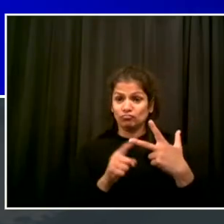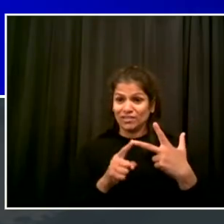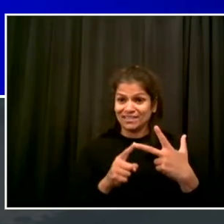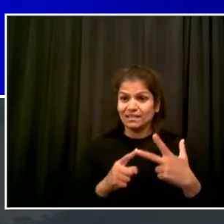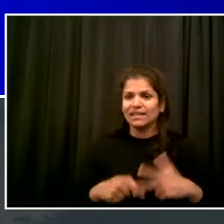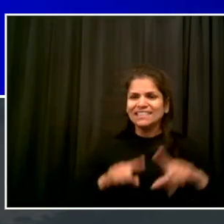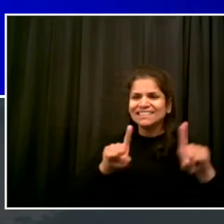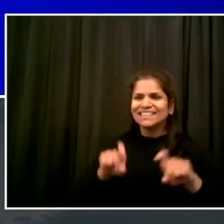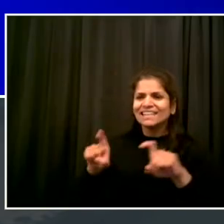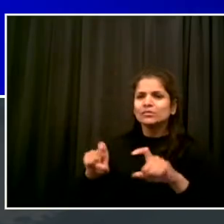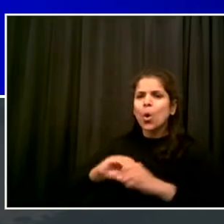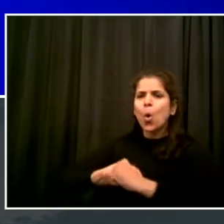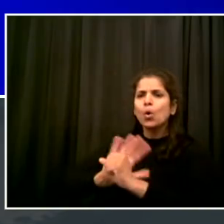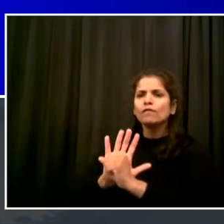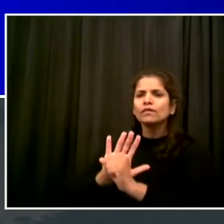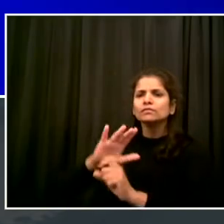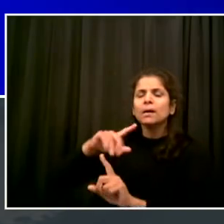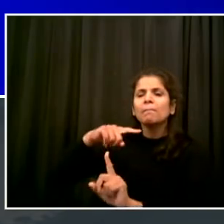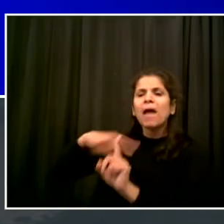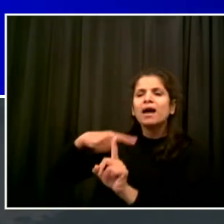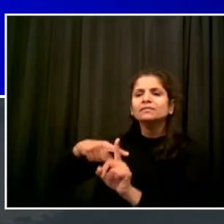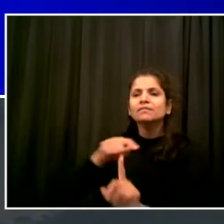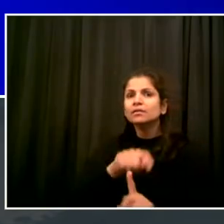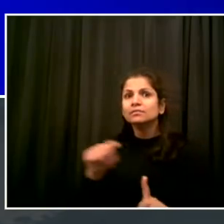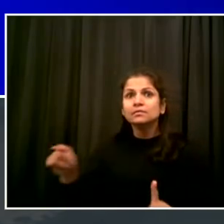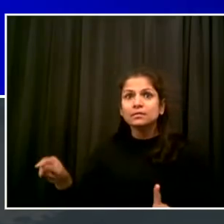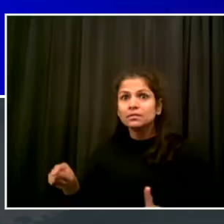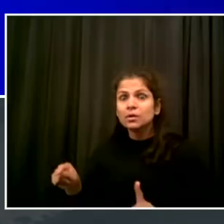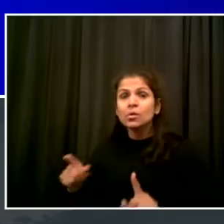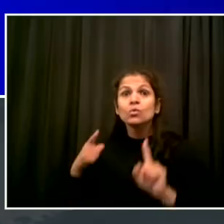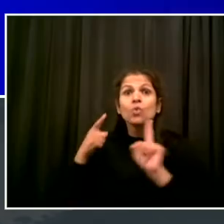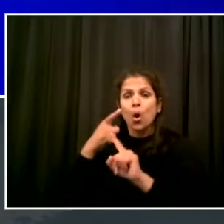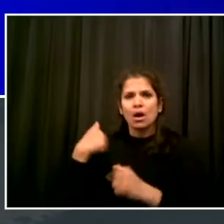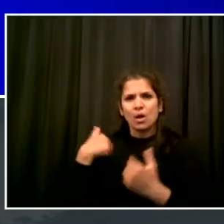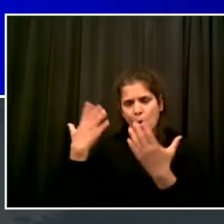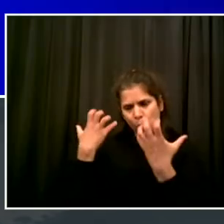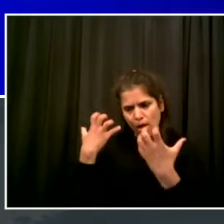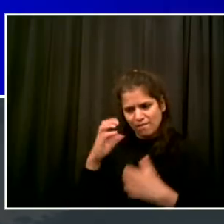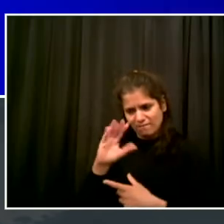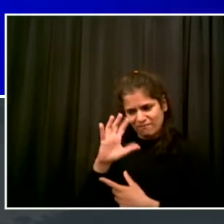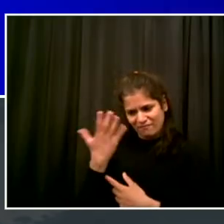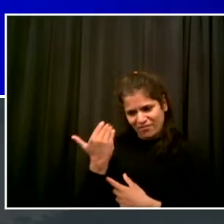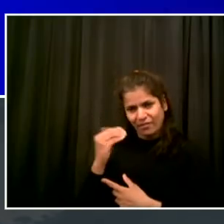AND THEN INDICATOR NUMBER